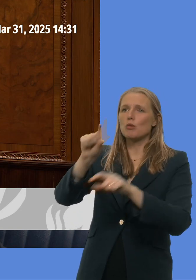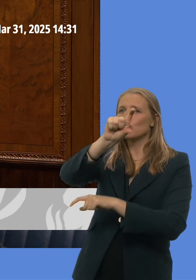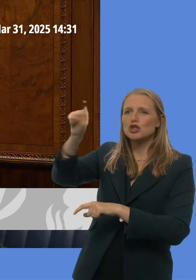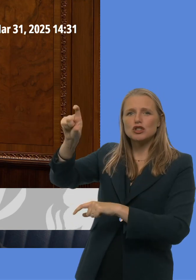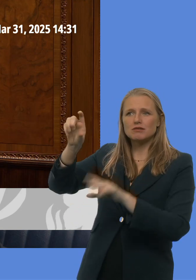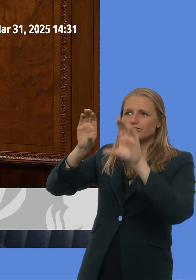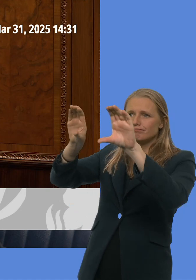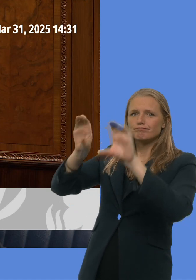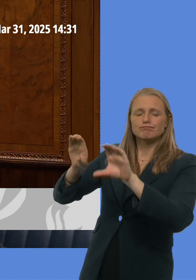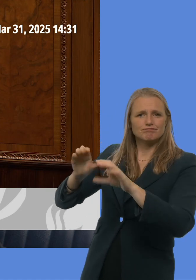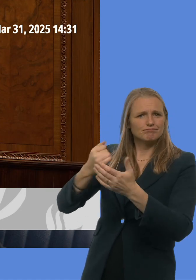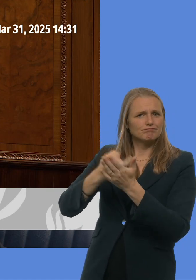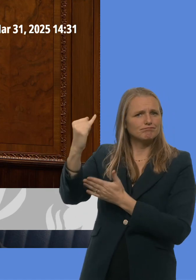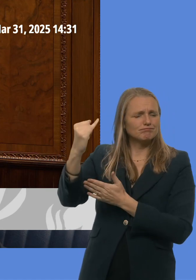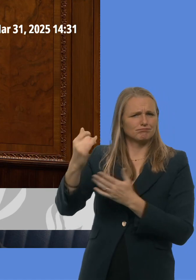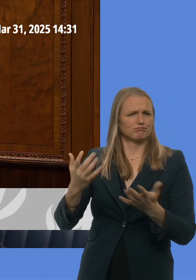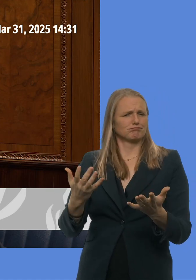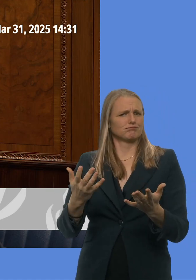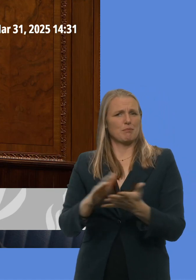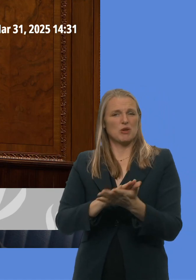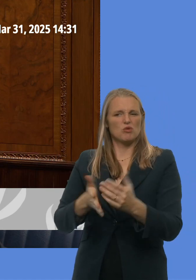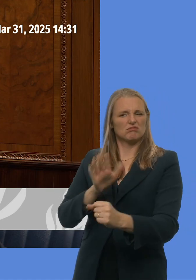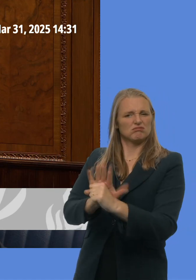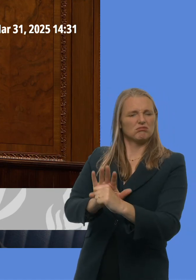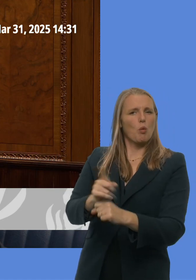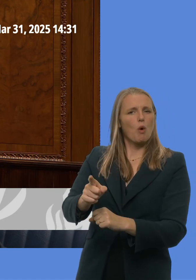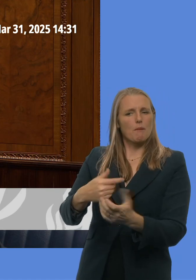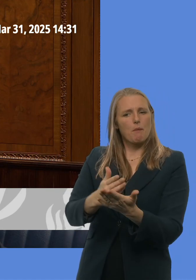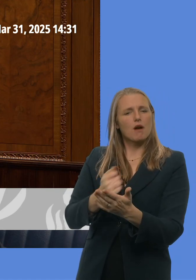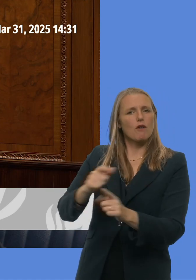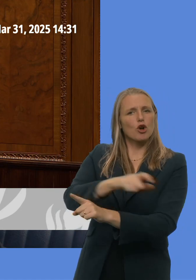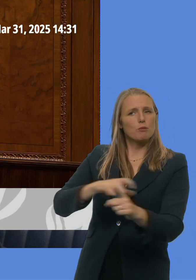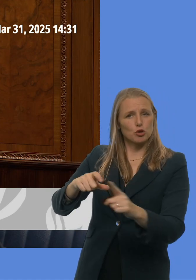Surely it is in no-one's interest to manufacture another crocodile moment.